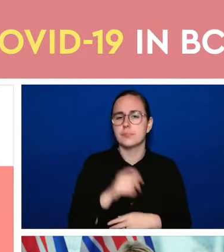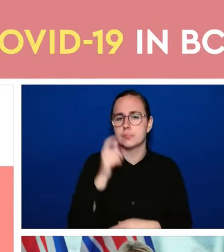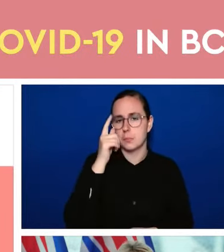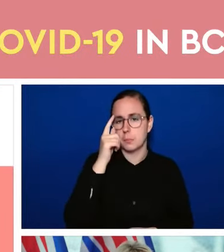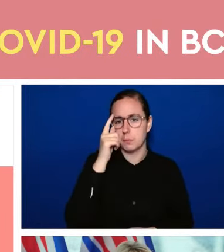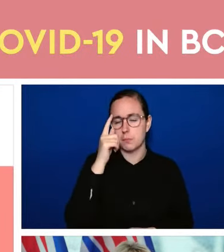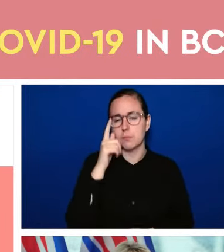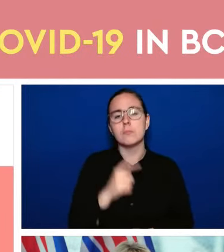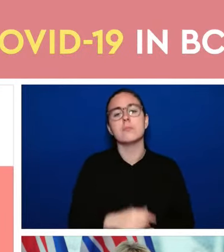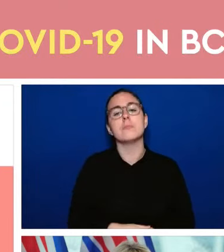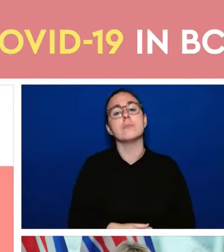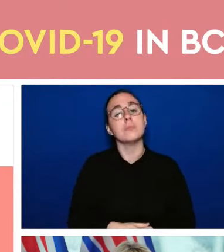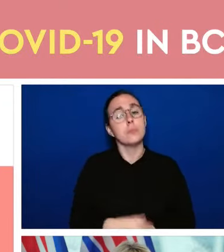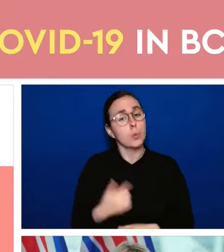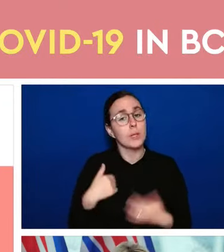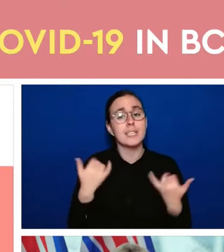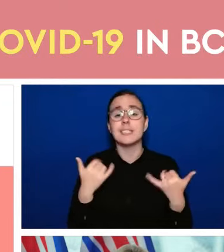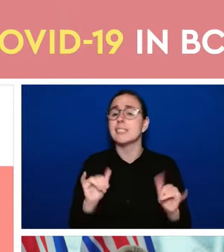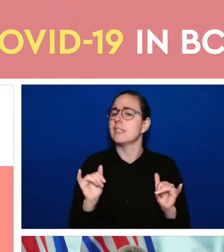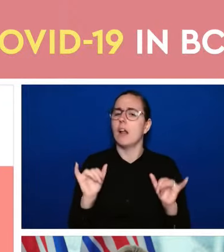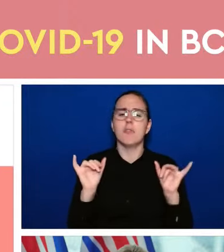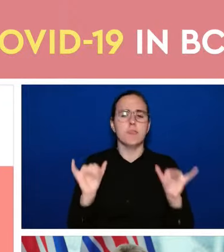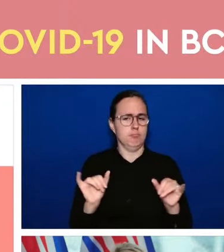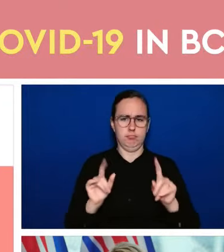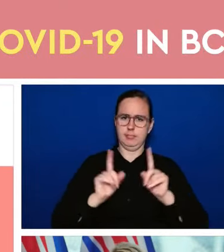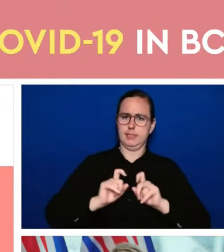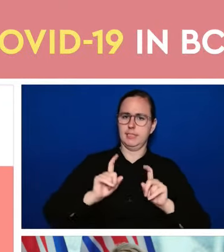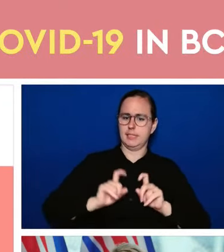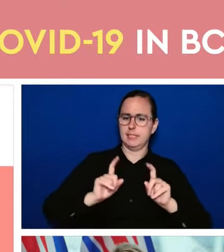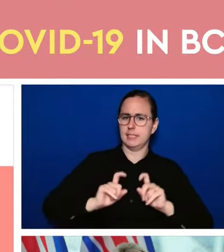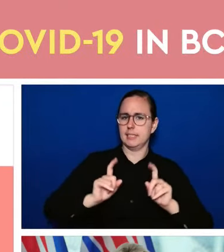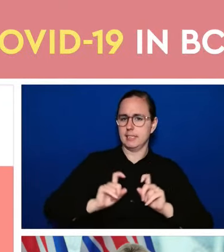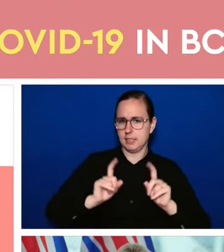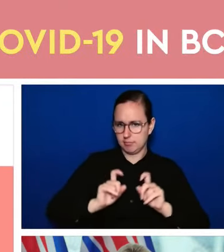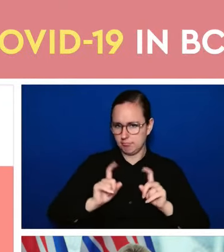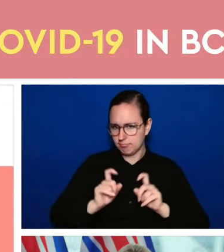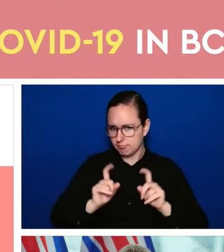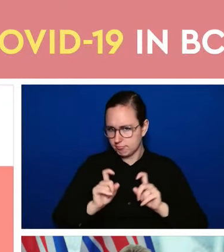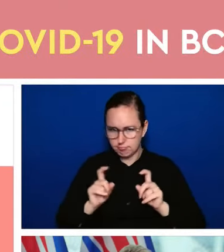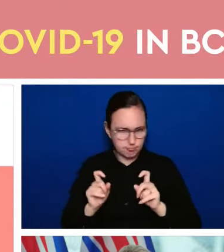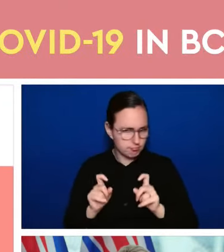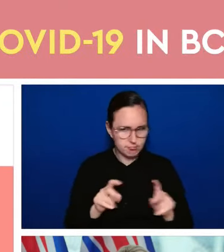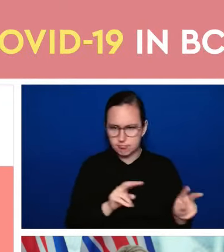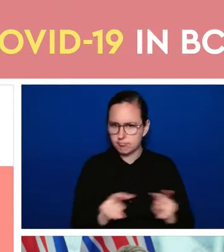people who are testing positive what age group and who's at risk